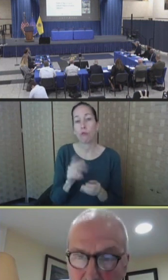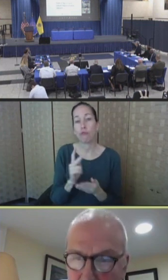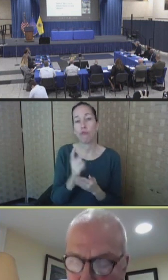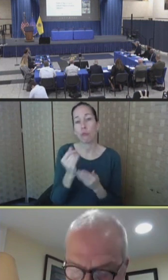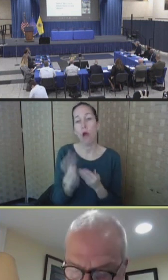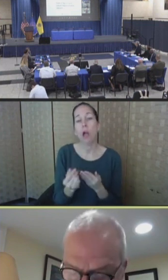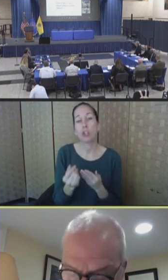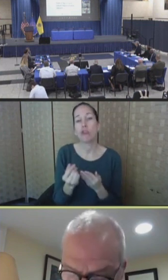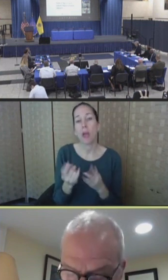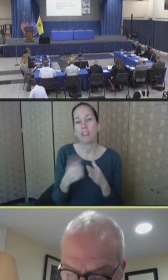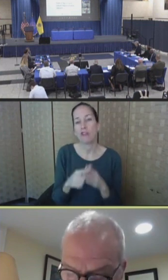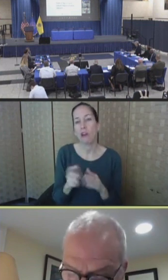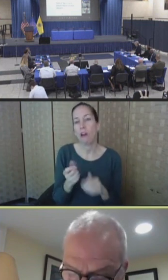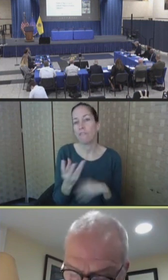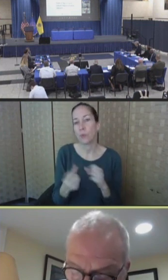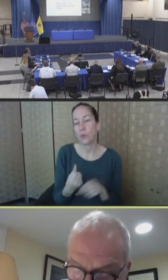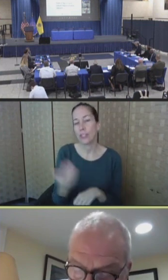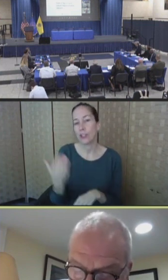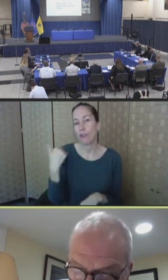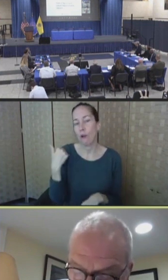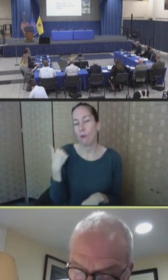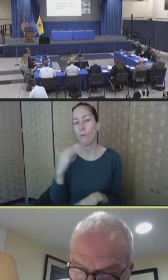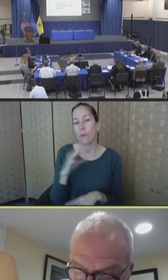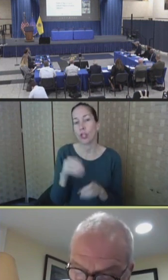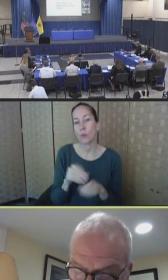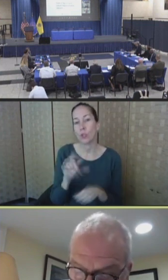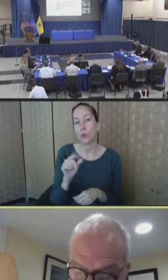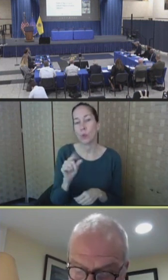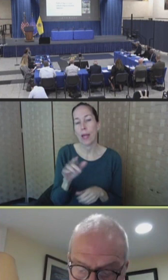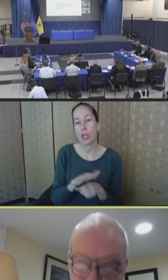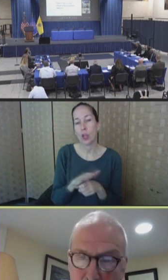years in about 20 local health departments called Equipping Local Health Departments